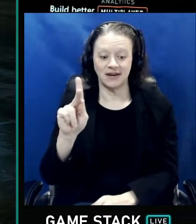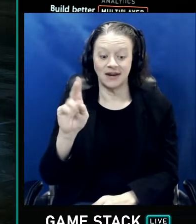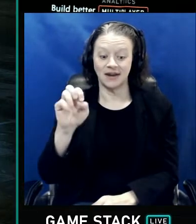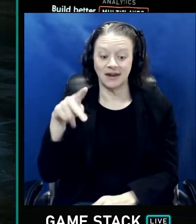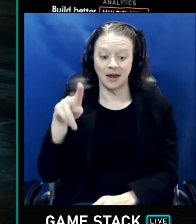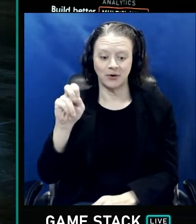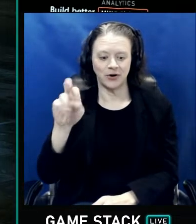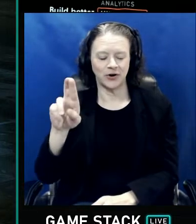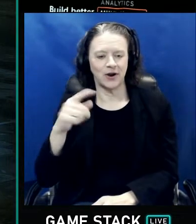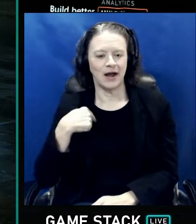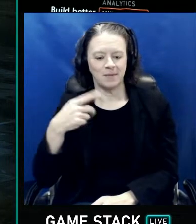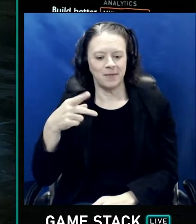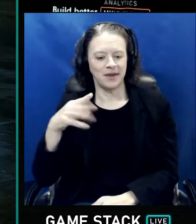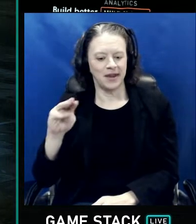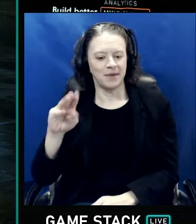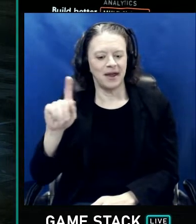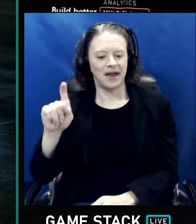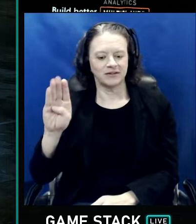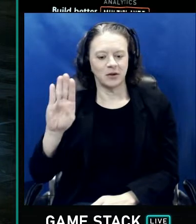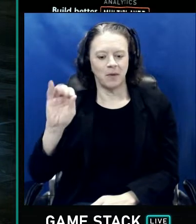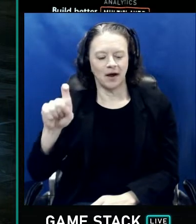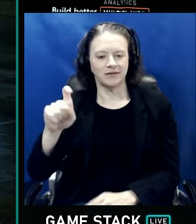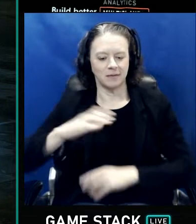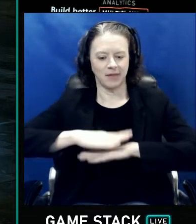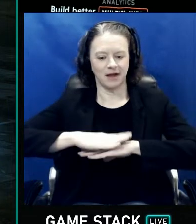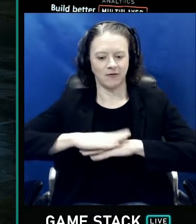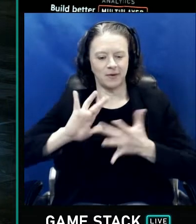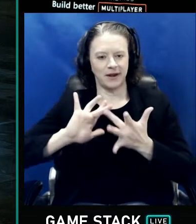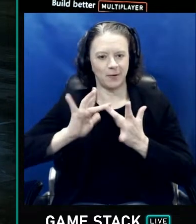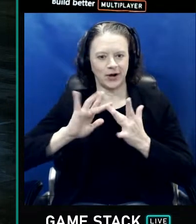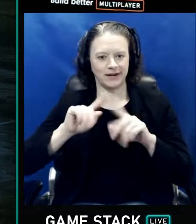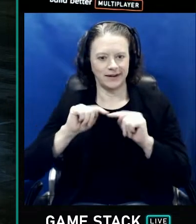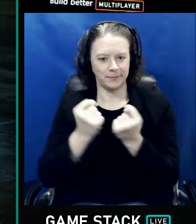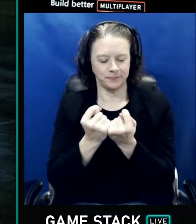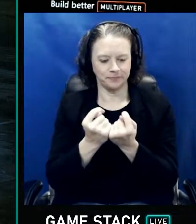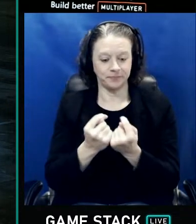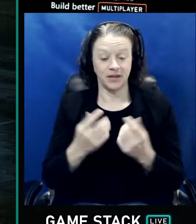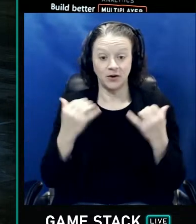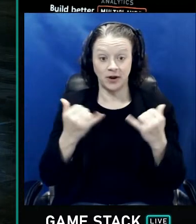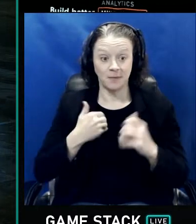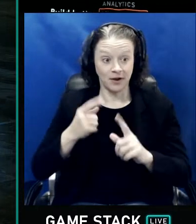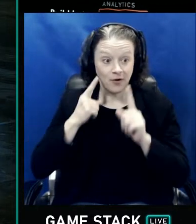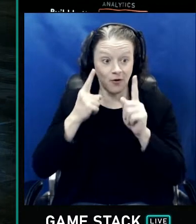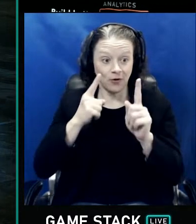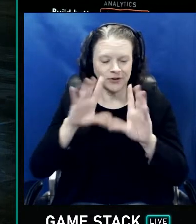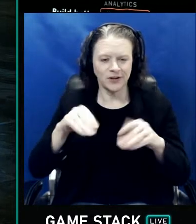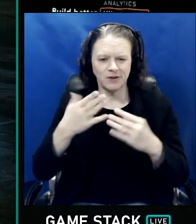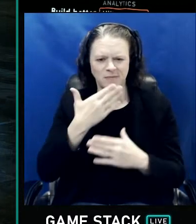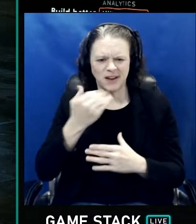So my goal for today is to give you a better understanding of what the product is. Ways that can help you integrate multiplayer,